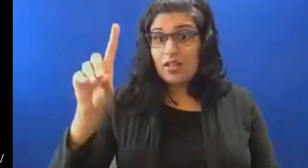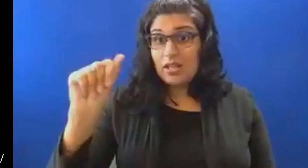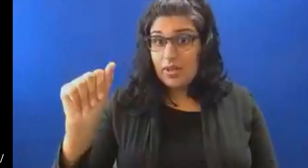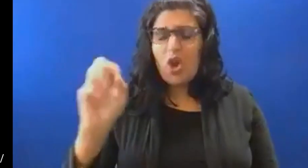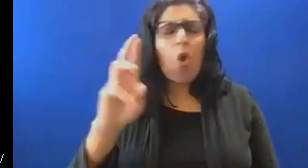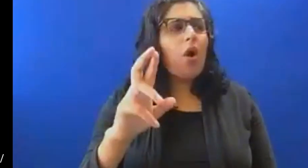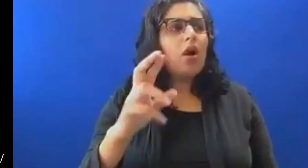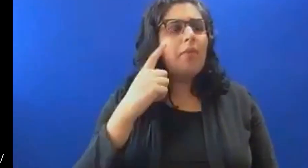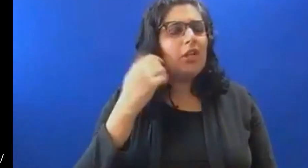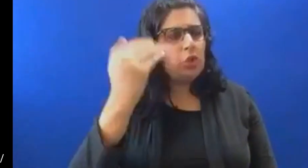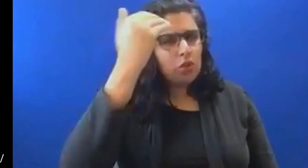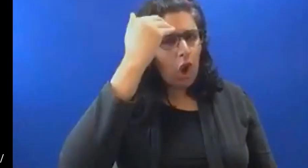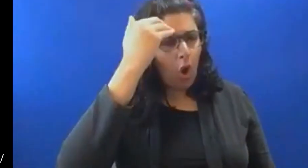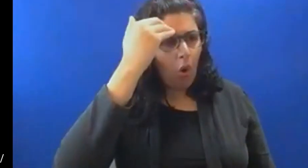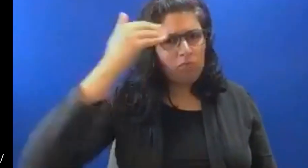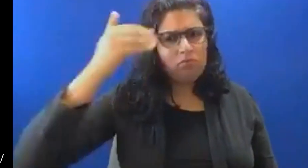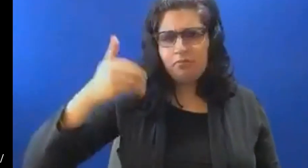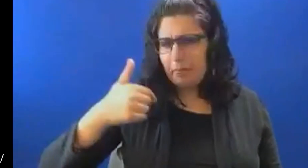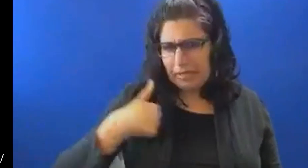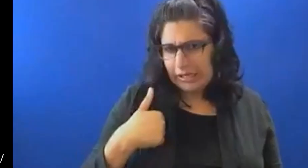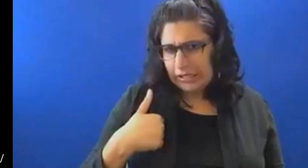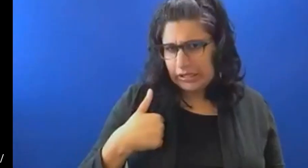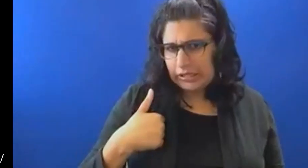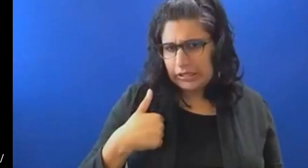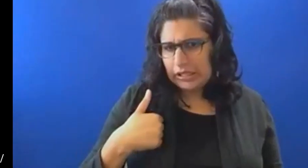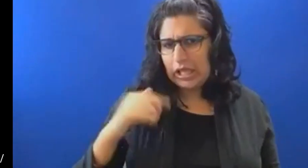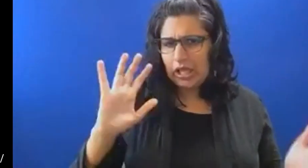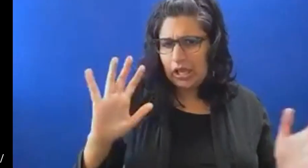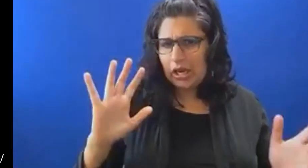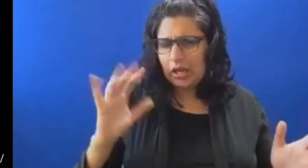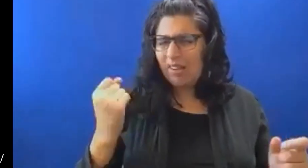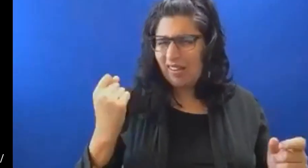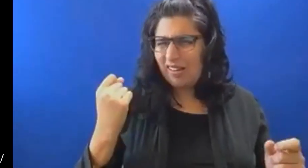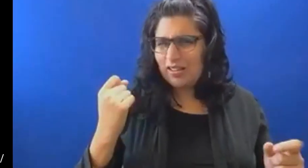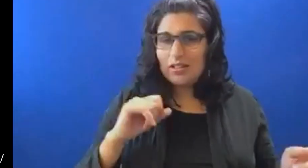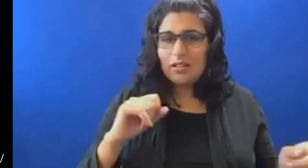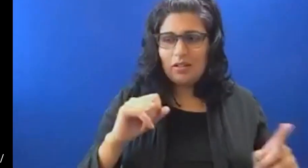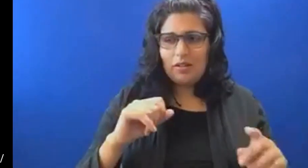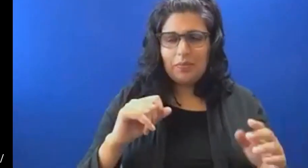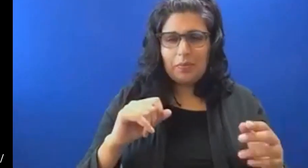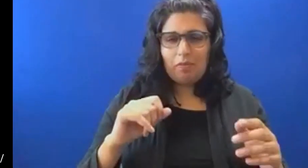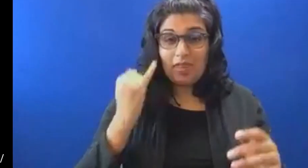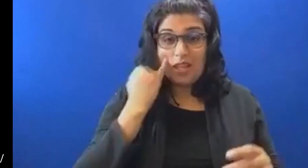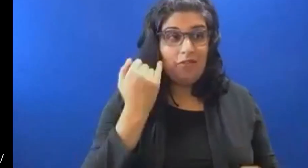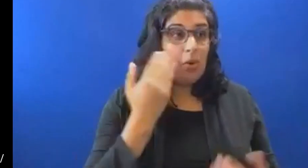Then it's okay to feel a certain way. But until then, if you don't know me, if you're just basing your assumptions on what you see